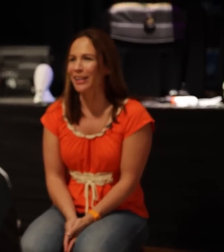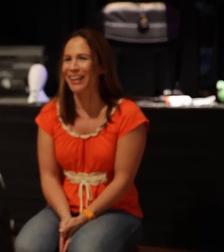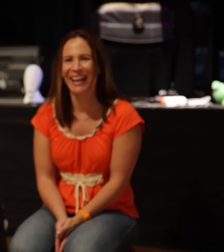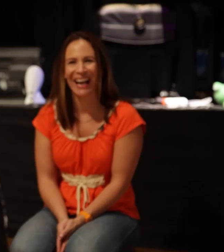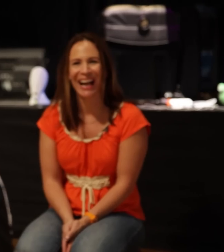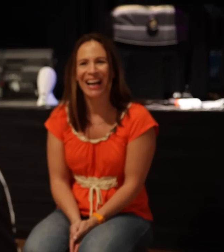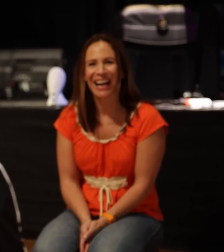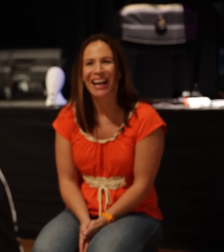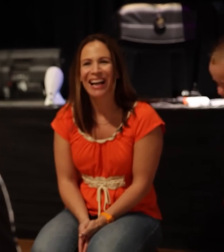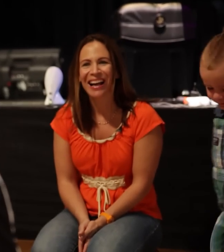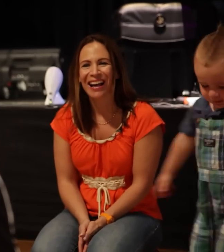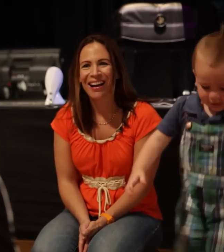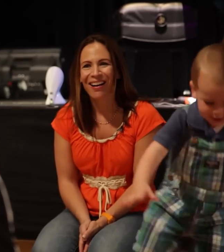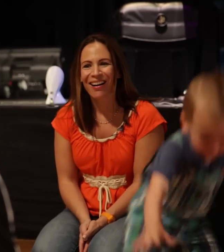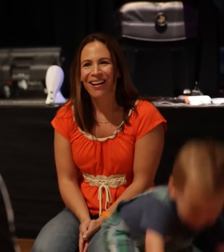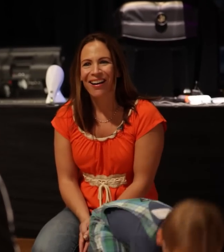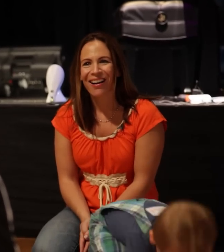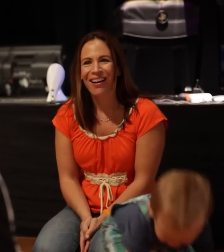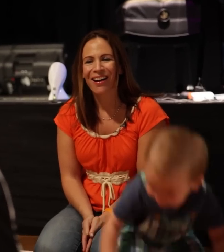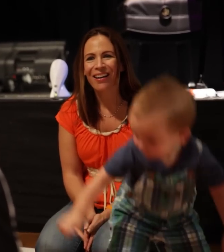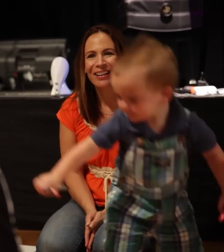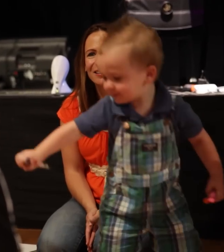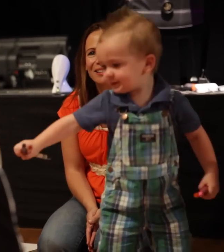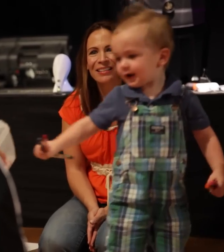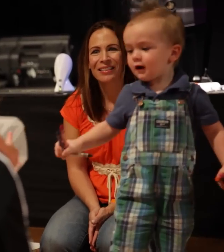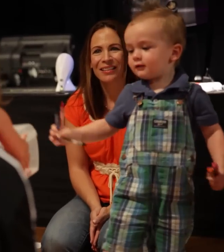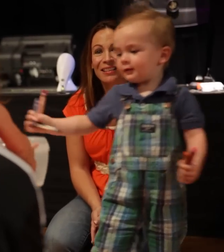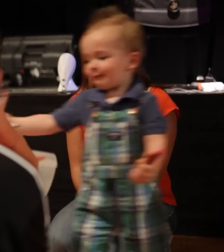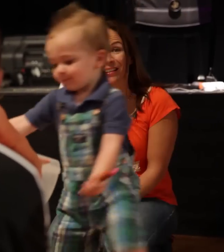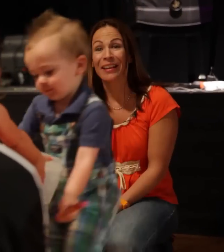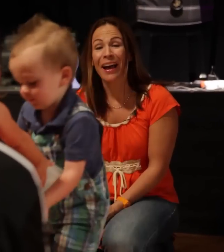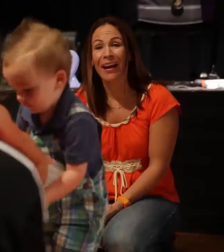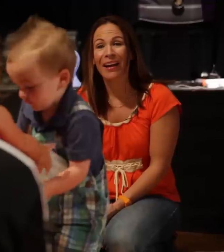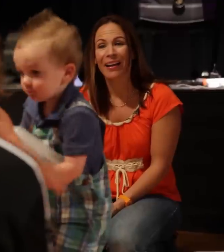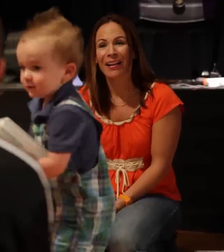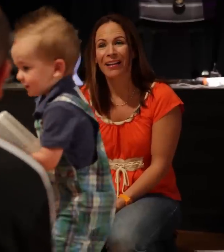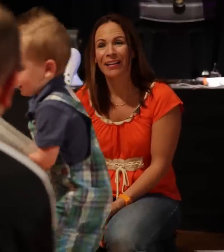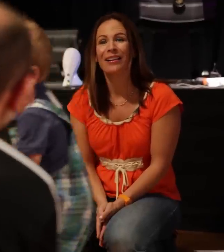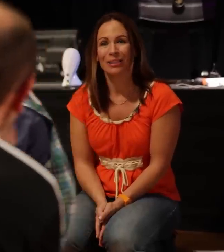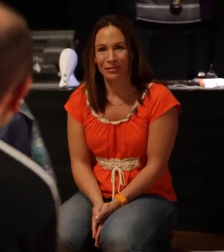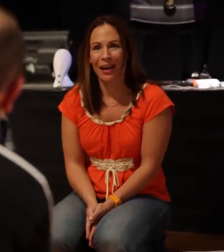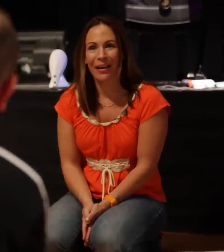Part of it was we were in our late 30s when we had her with a bunch of nieces and nephews.